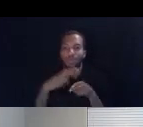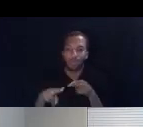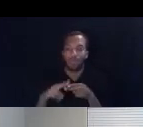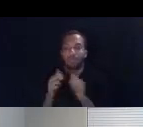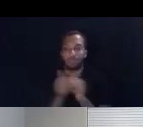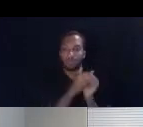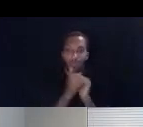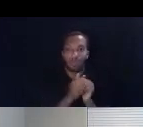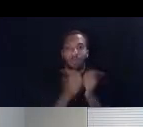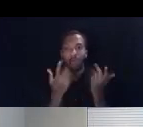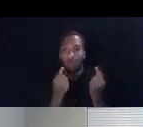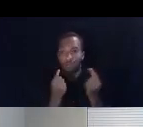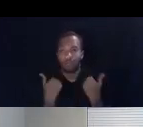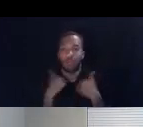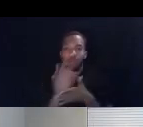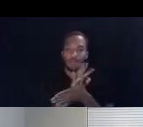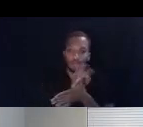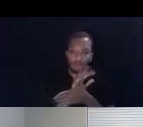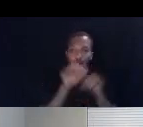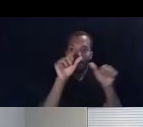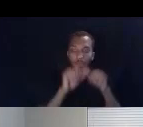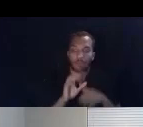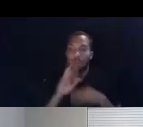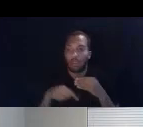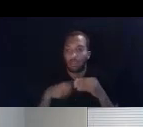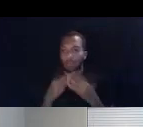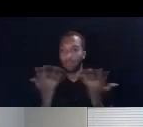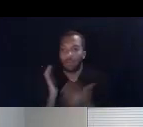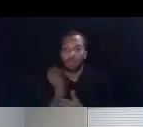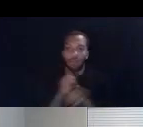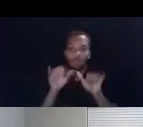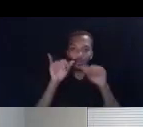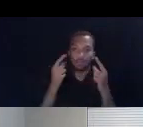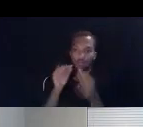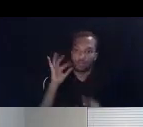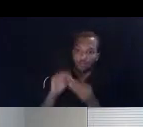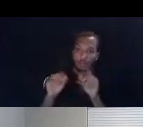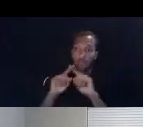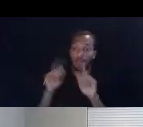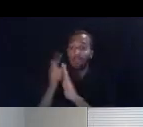I think there was a video before, kind of talking about what all of our systems had done, but legally for our, at least the health systems,